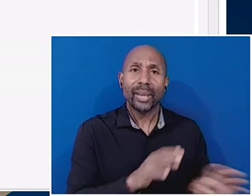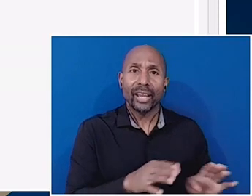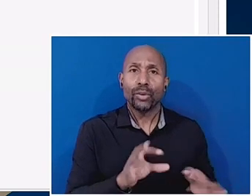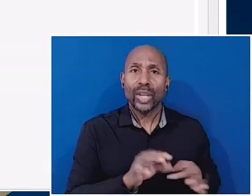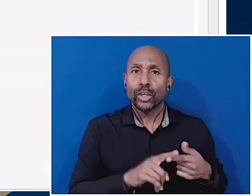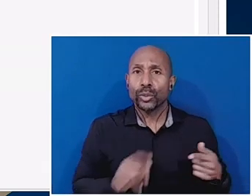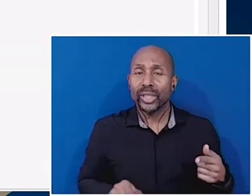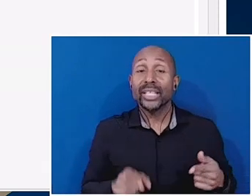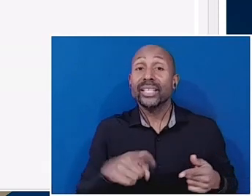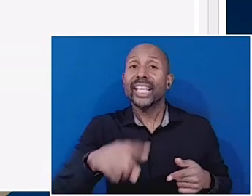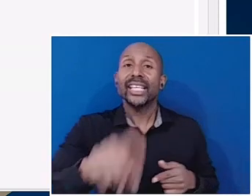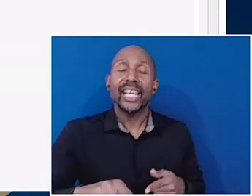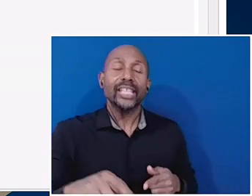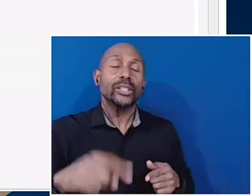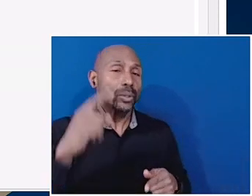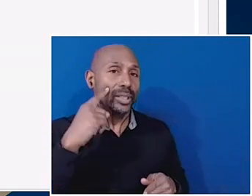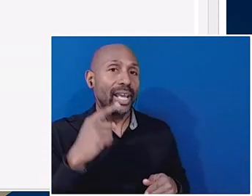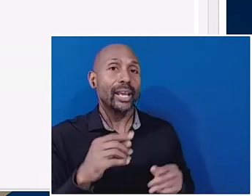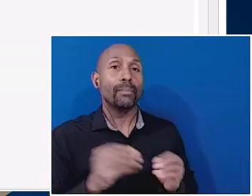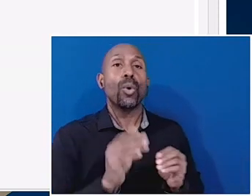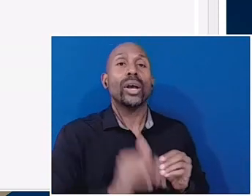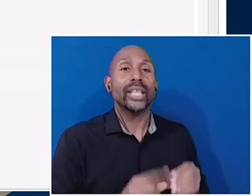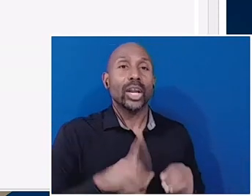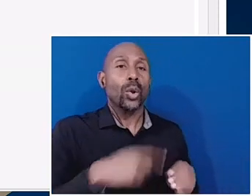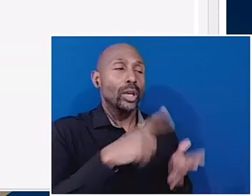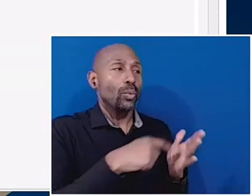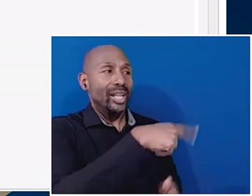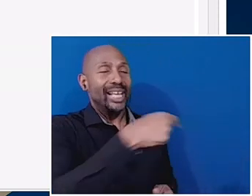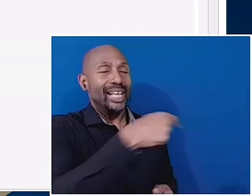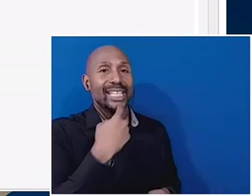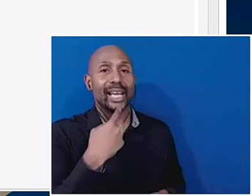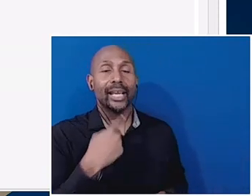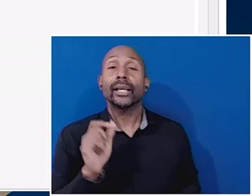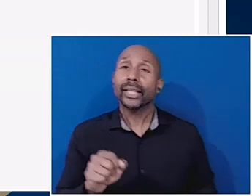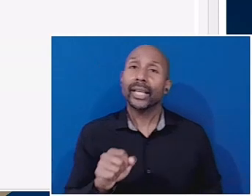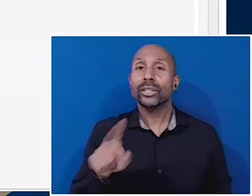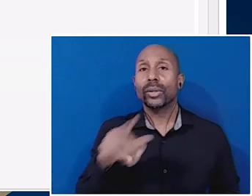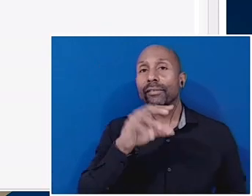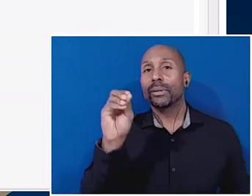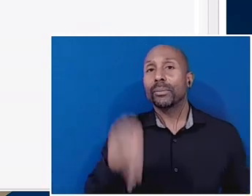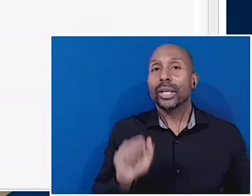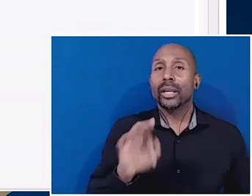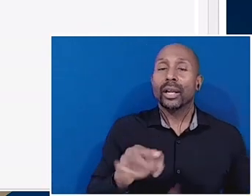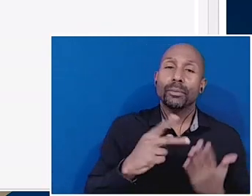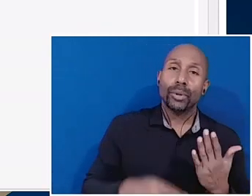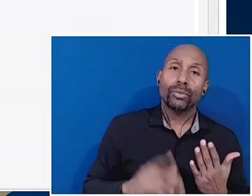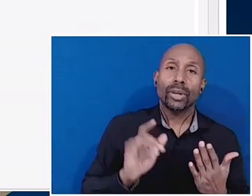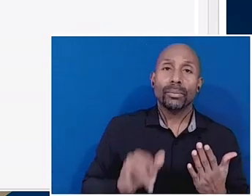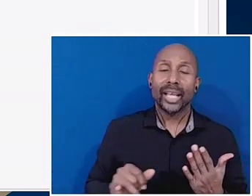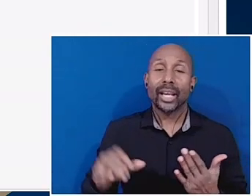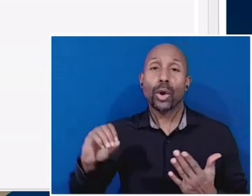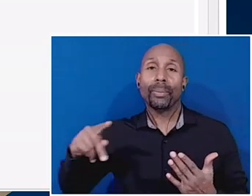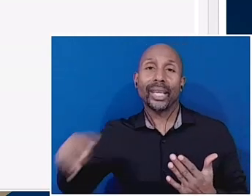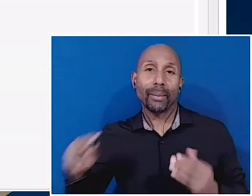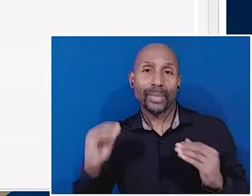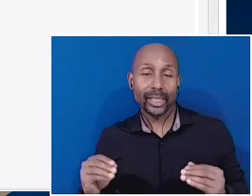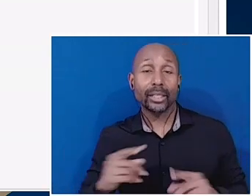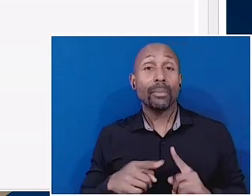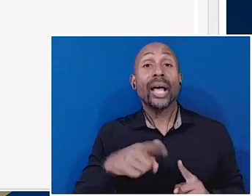only under 50% of the program being taught by the OPM. But they need to look at underneath those numbers. They need to scrutinize those